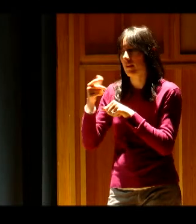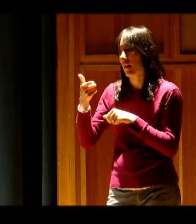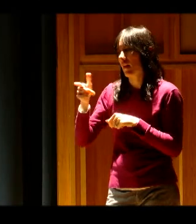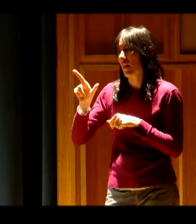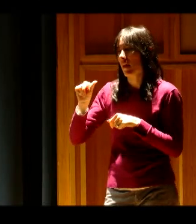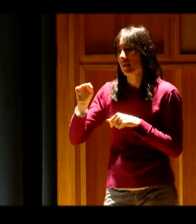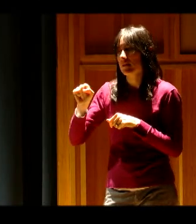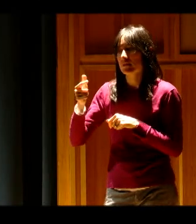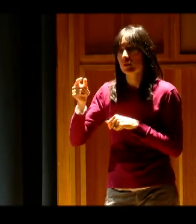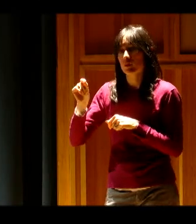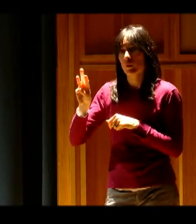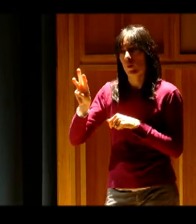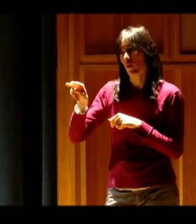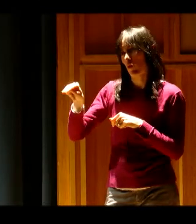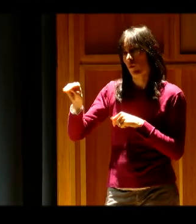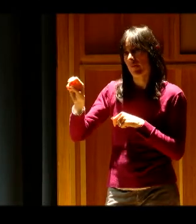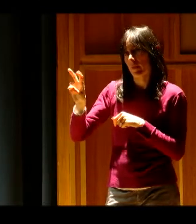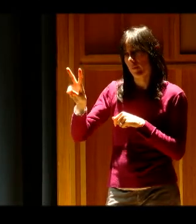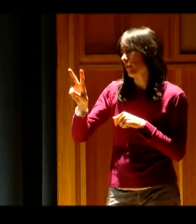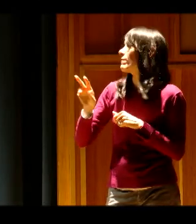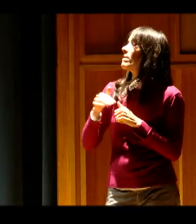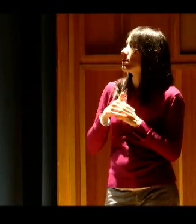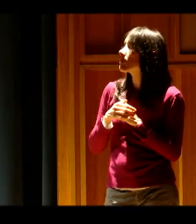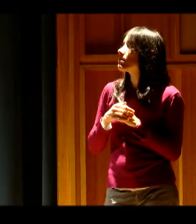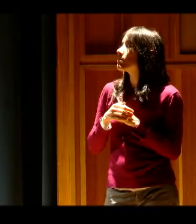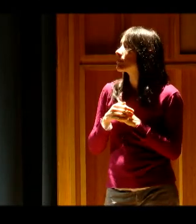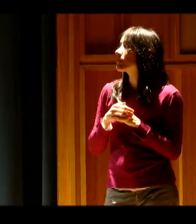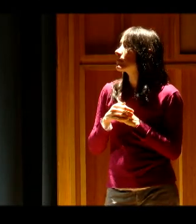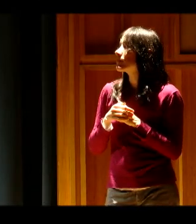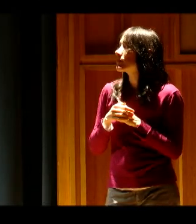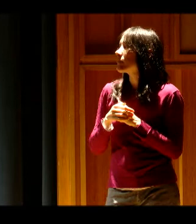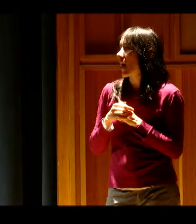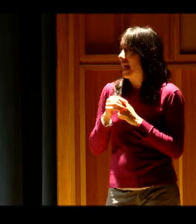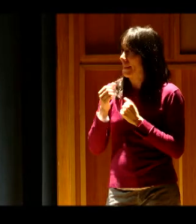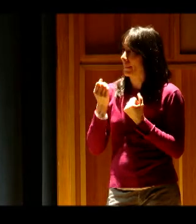And increasingly there's calls to make it an international moment.